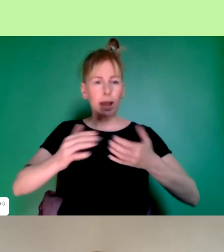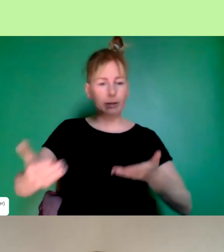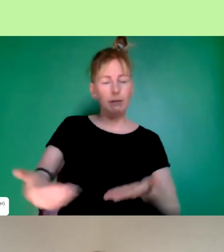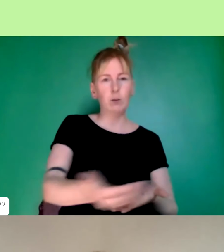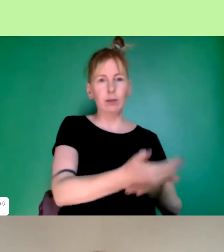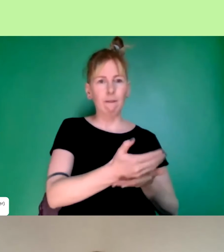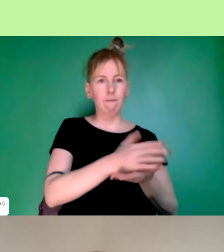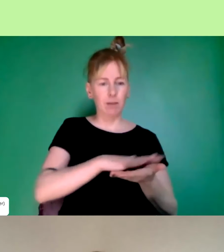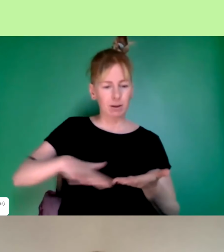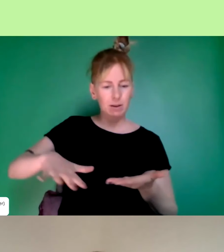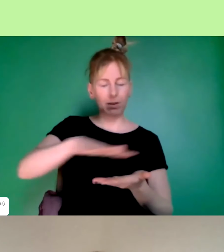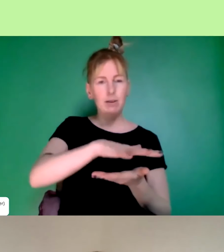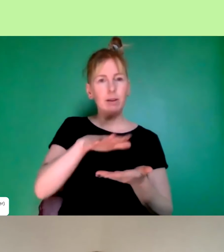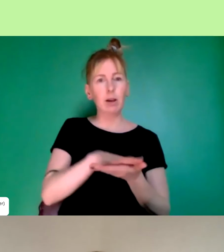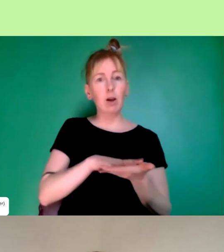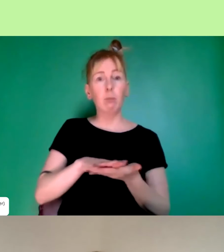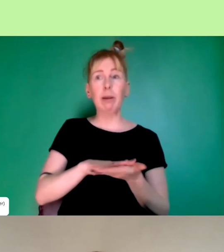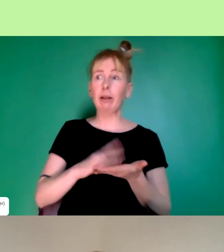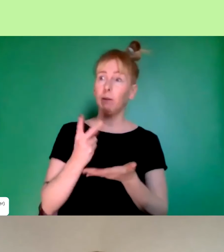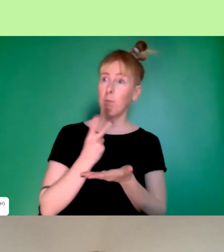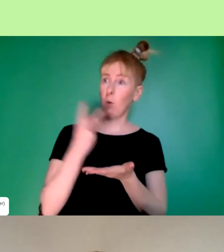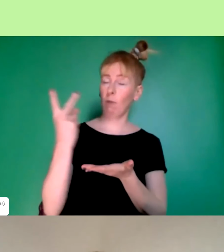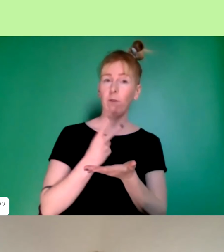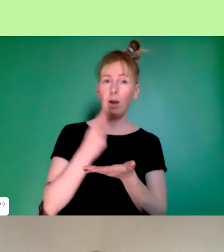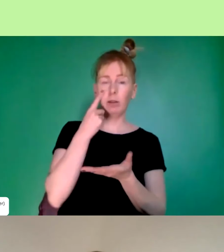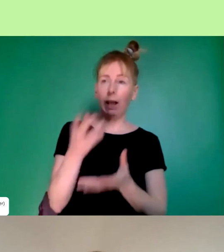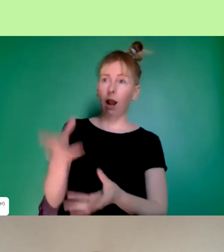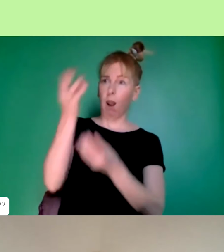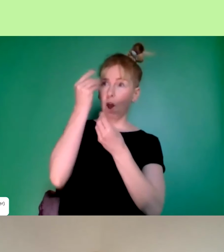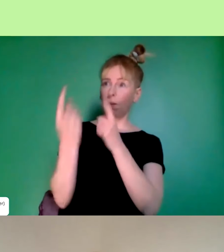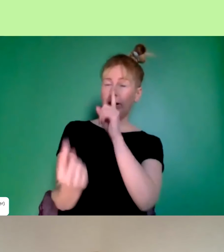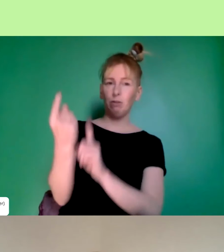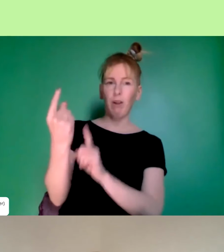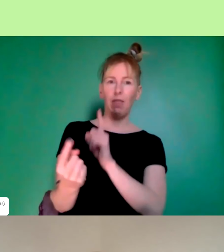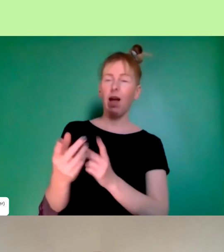for me to learn how to care for you, and for me to ask questions, when I might